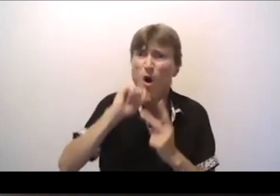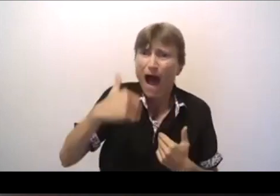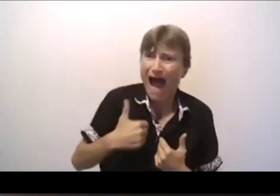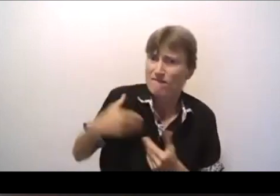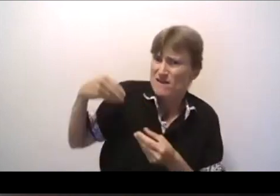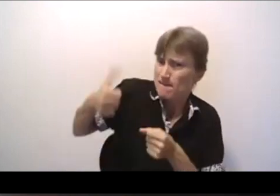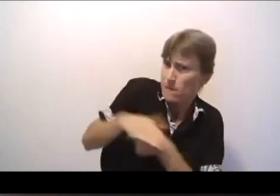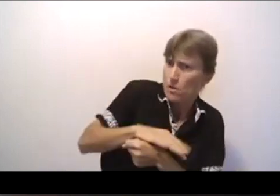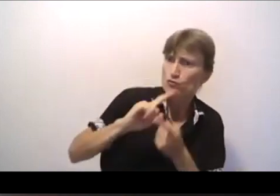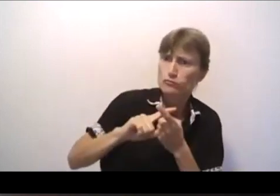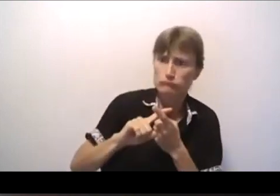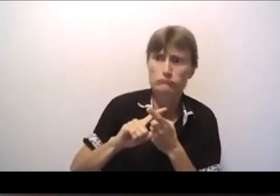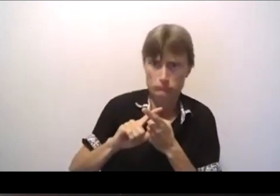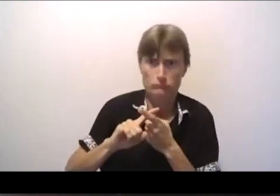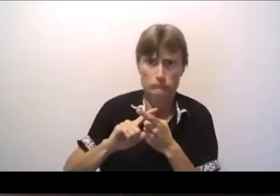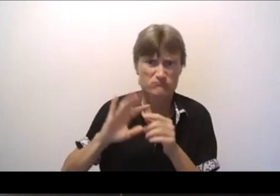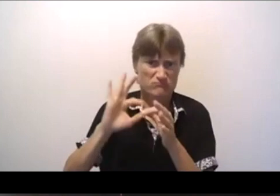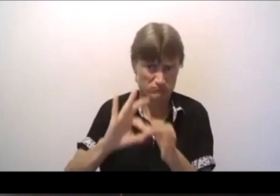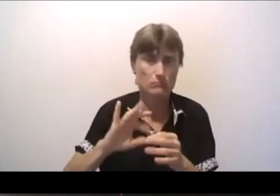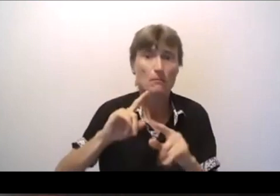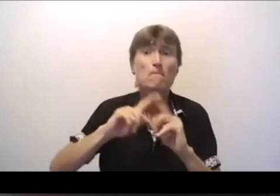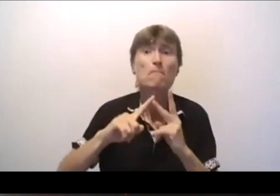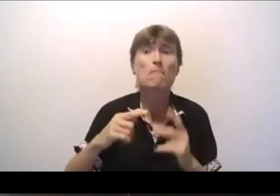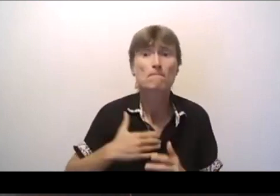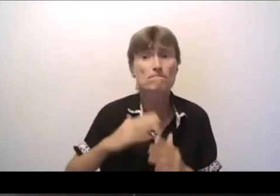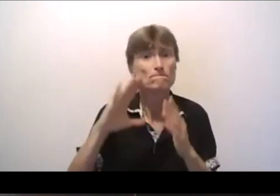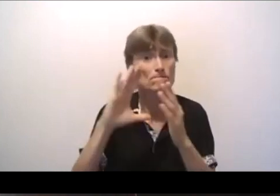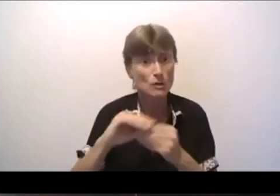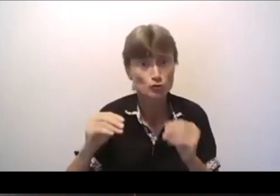my arts focus is always on my message and that the medium becomes a vehicle